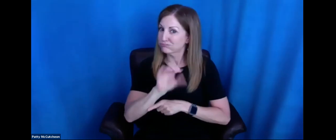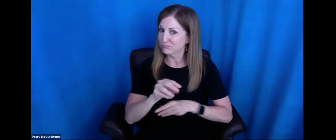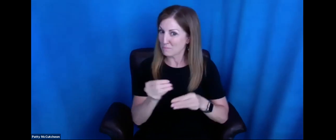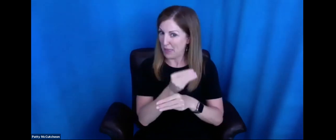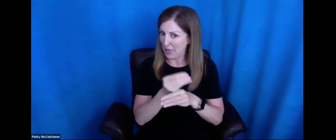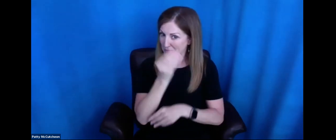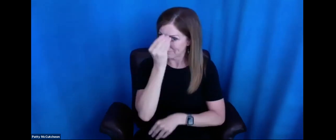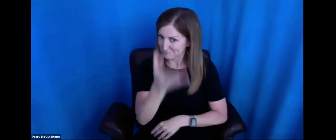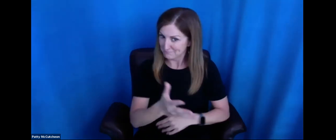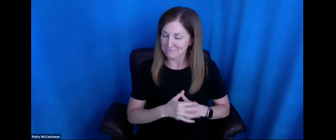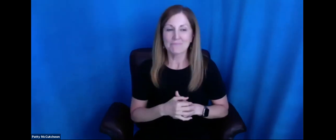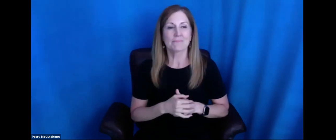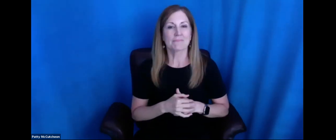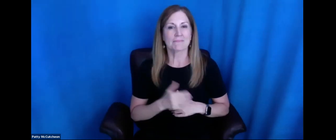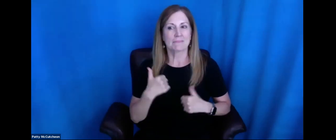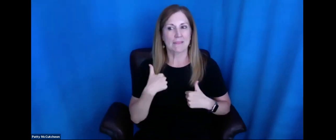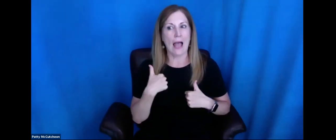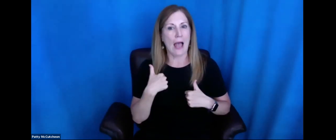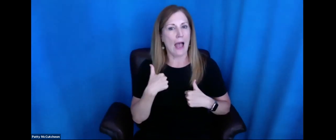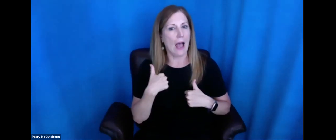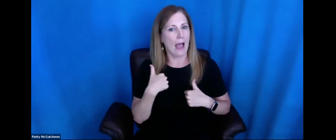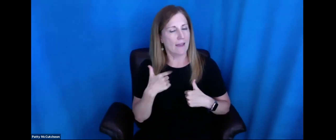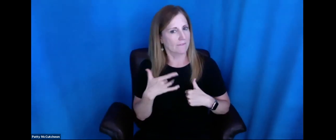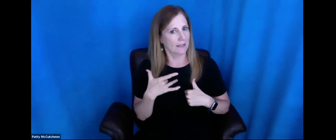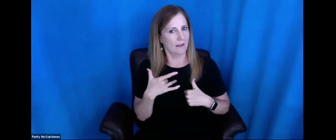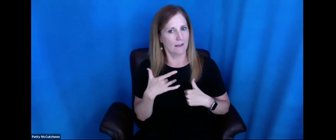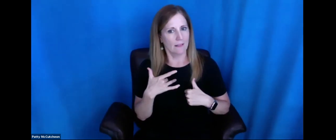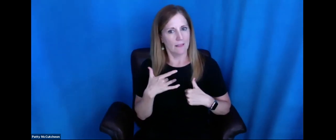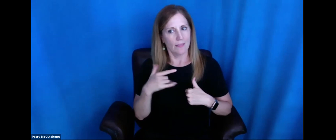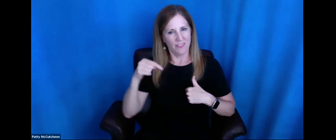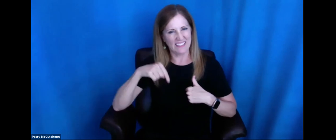I view it, and I think my colleagues do as well, somewhat as a math problem.